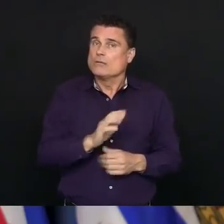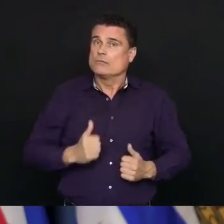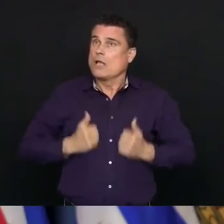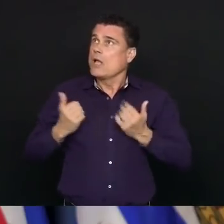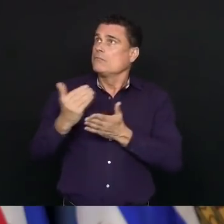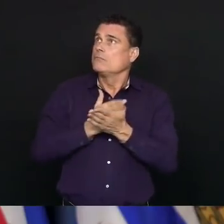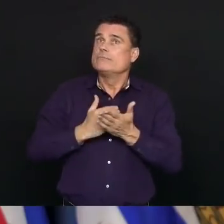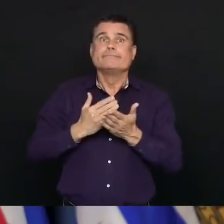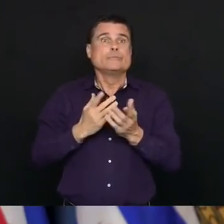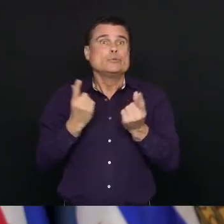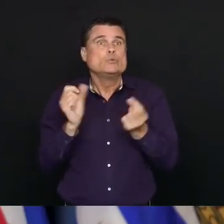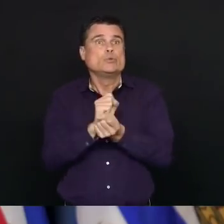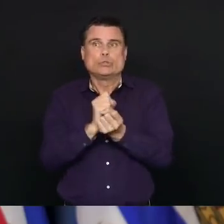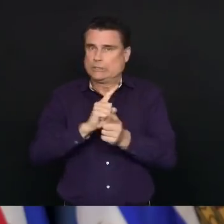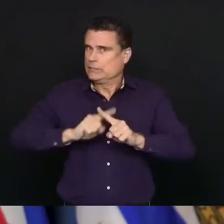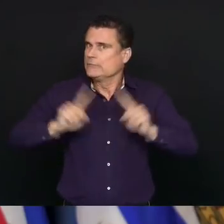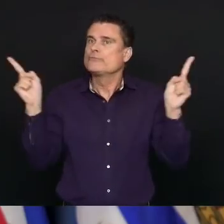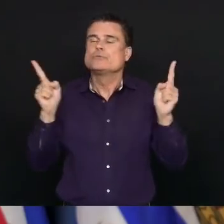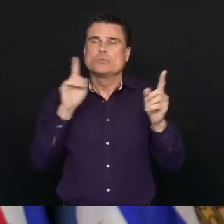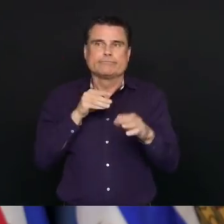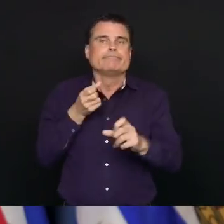and some health authorities.